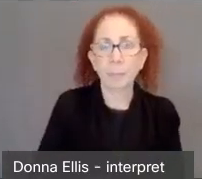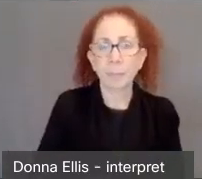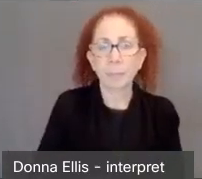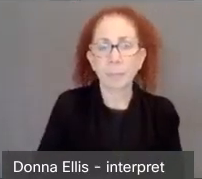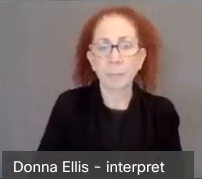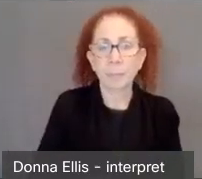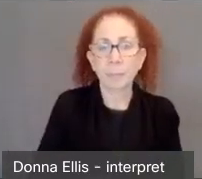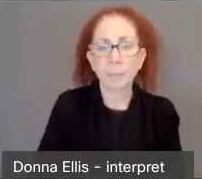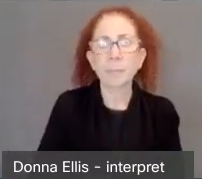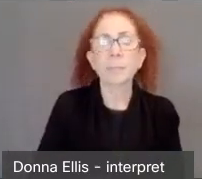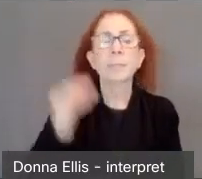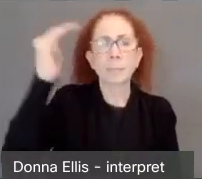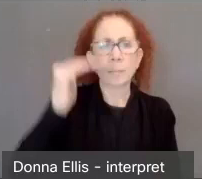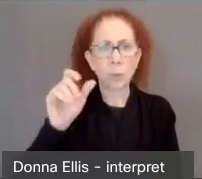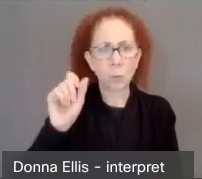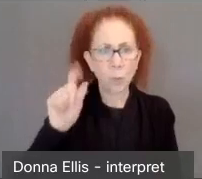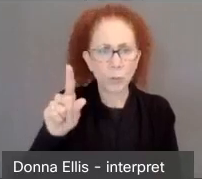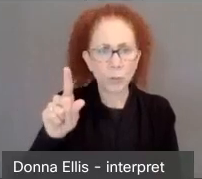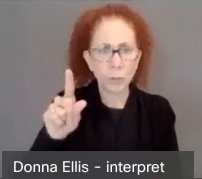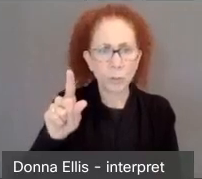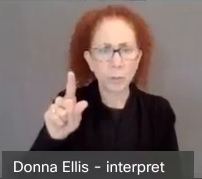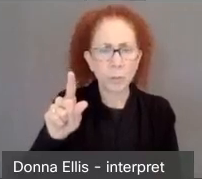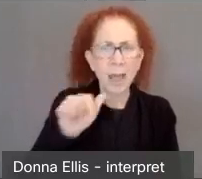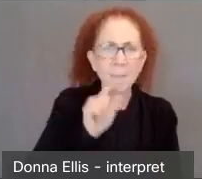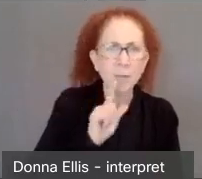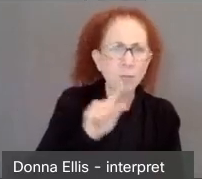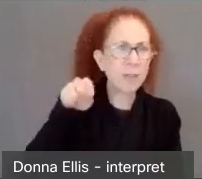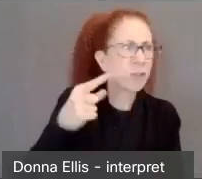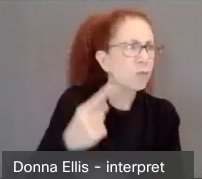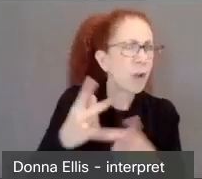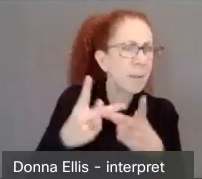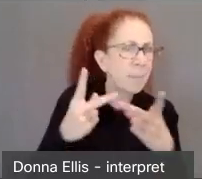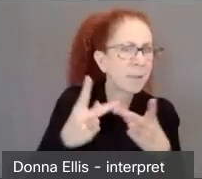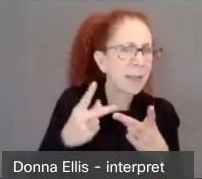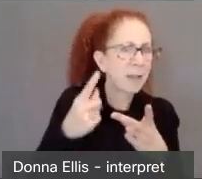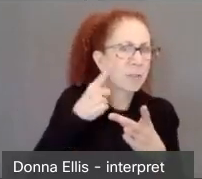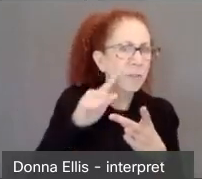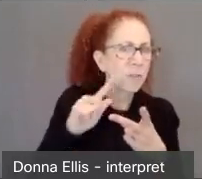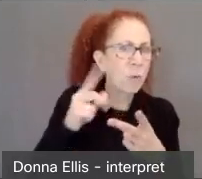[Reporter] And I don't know if this is the proper venue for a primary-related question